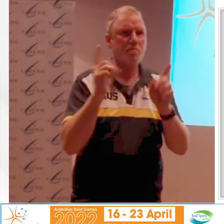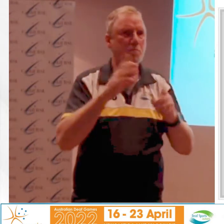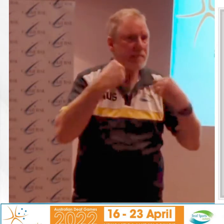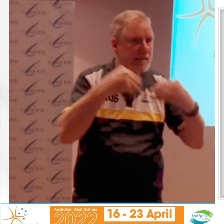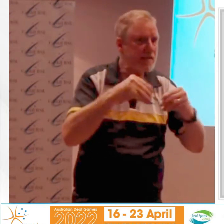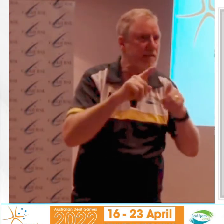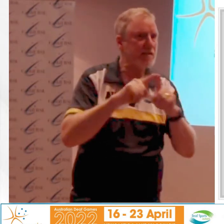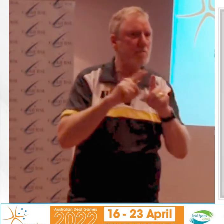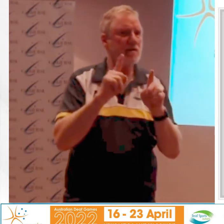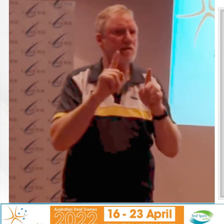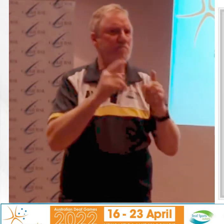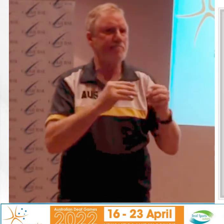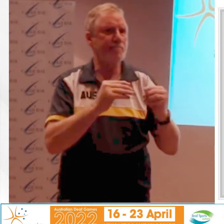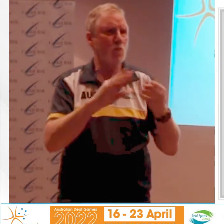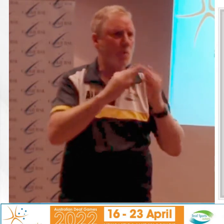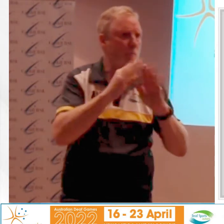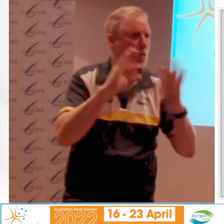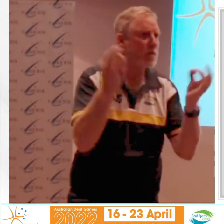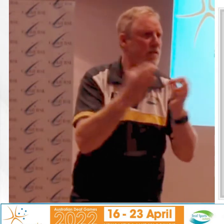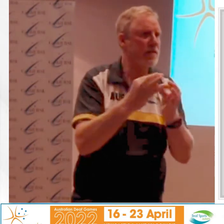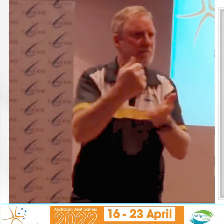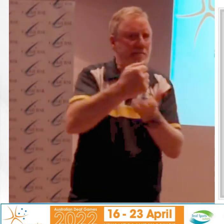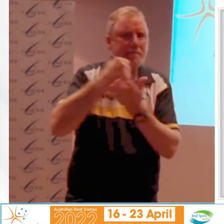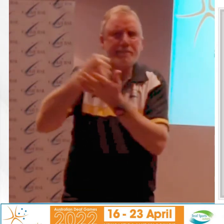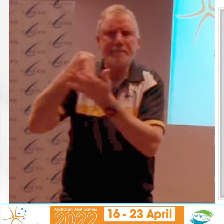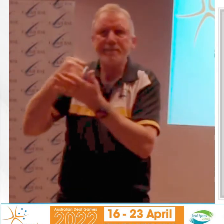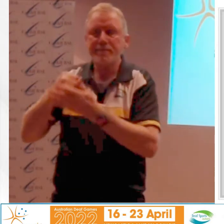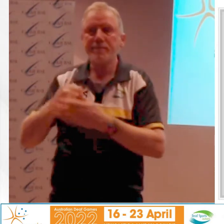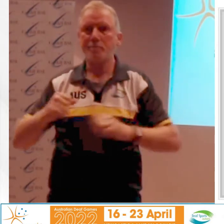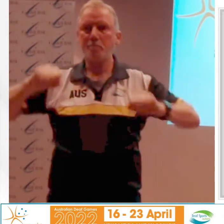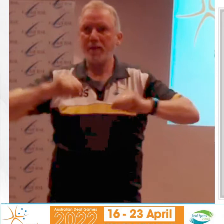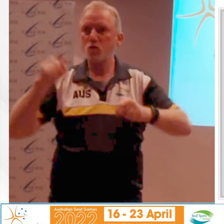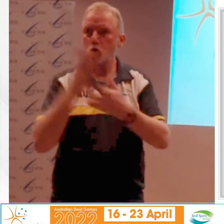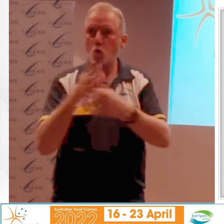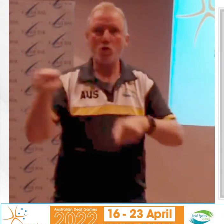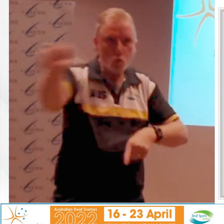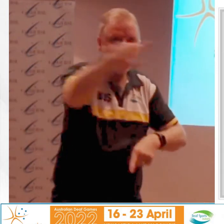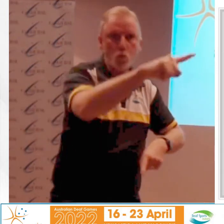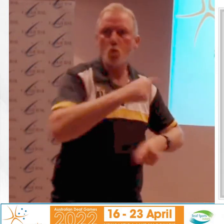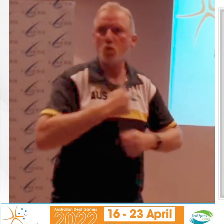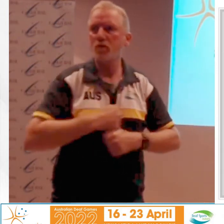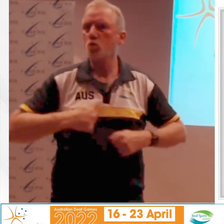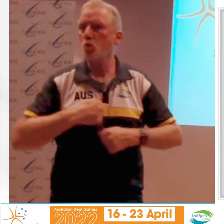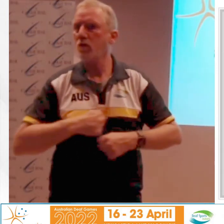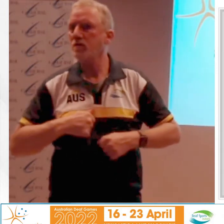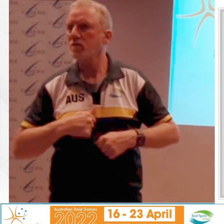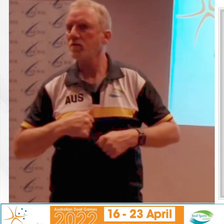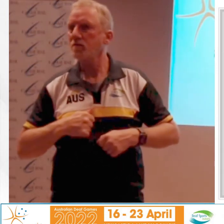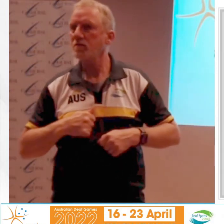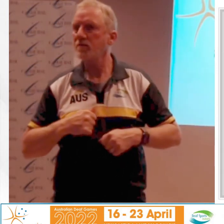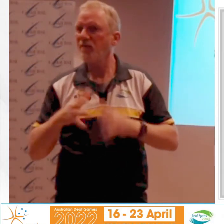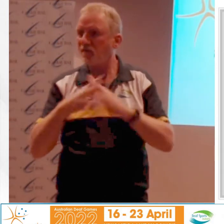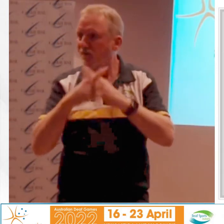games just for local businesses and council so we want them in there making space for us to